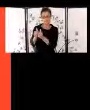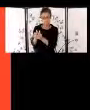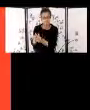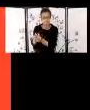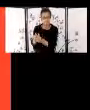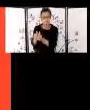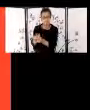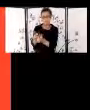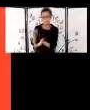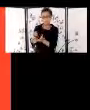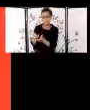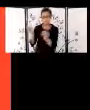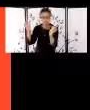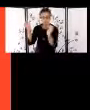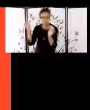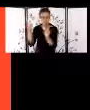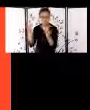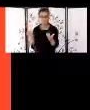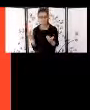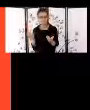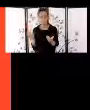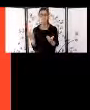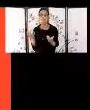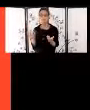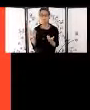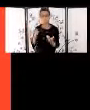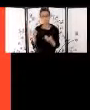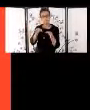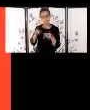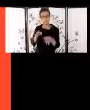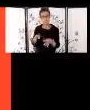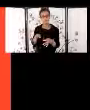you’ll want to speak to how you came together and what your intention is for developing